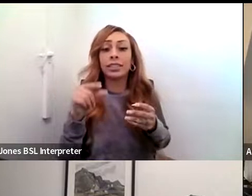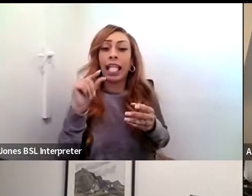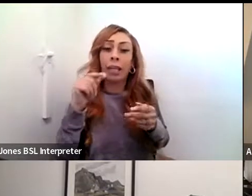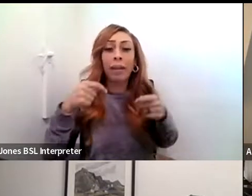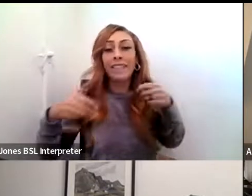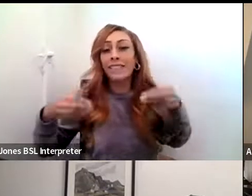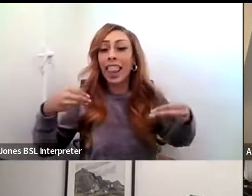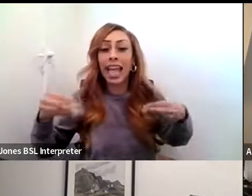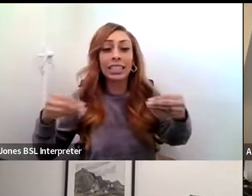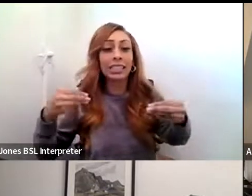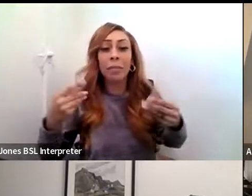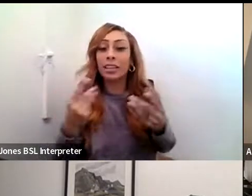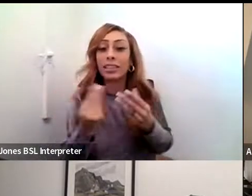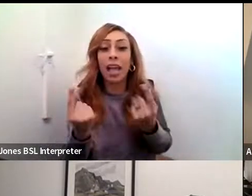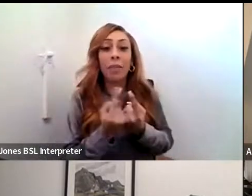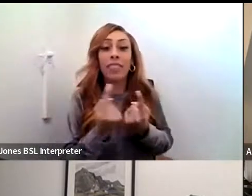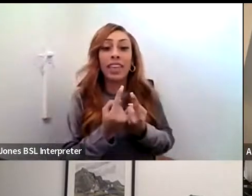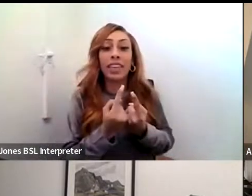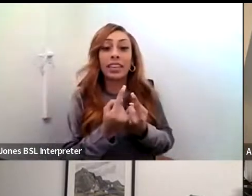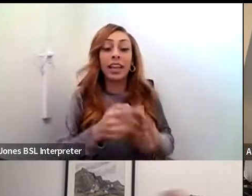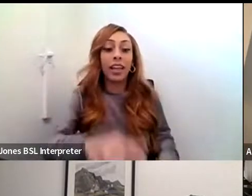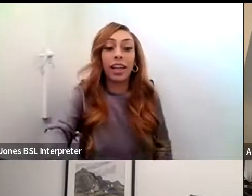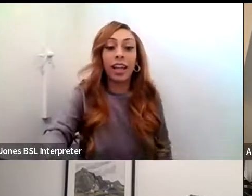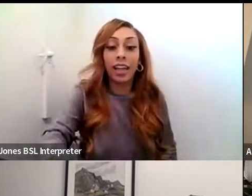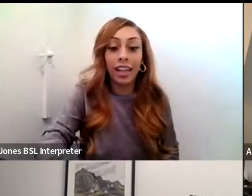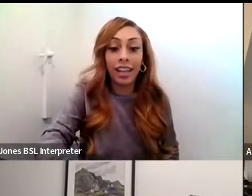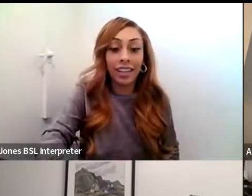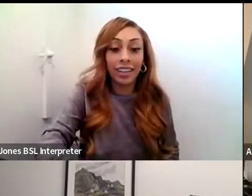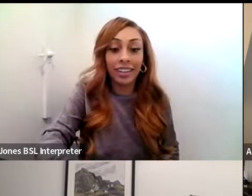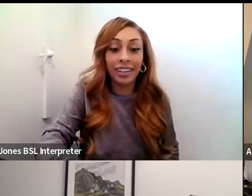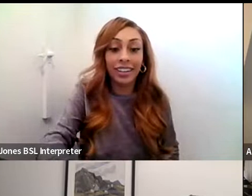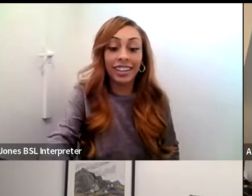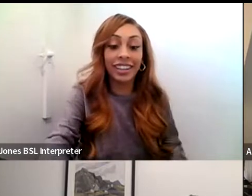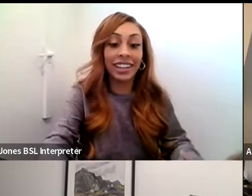because some things are going to face far higher costs than others, and that's kind of unavoidable,